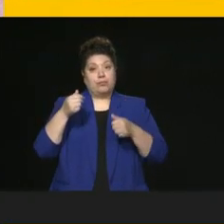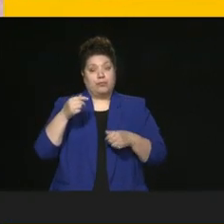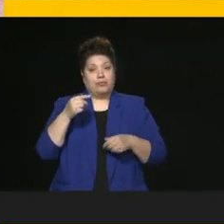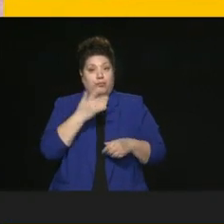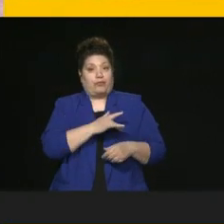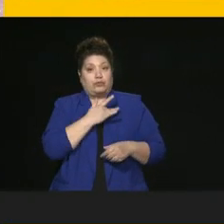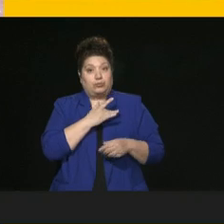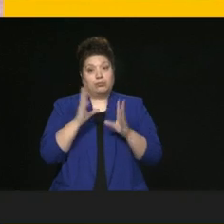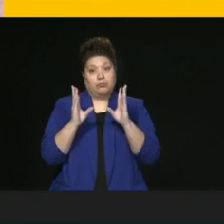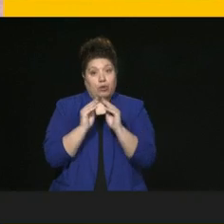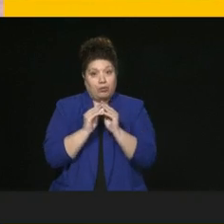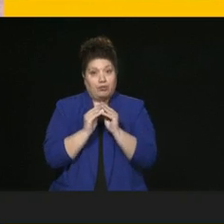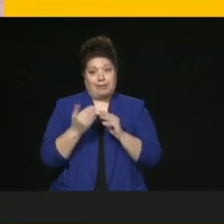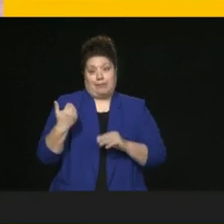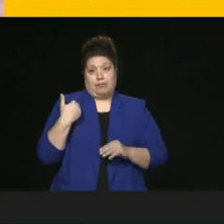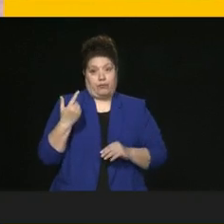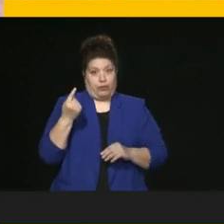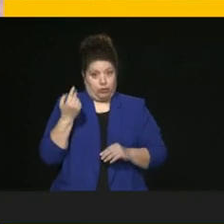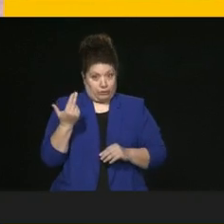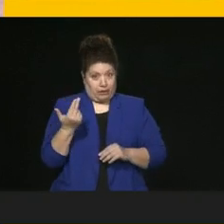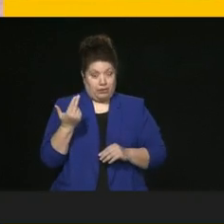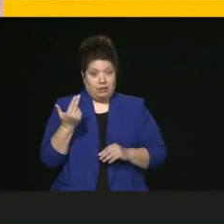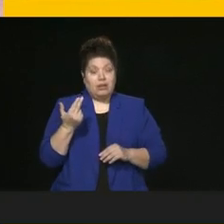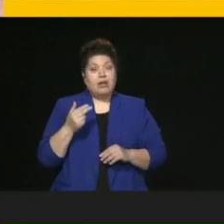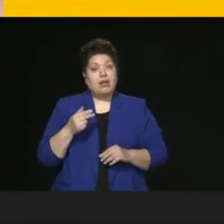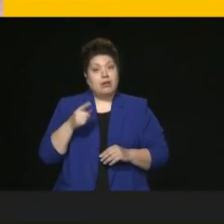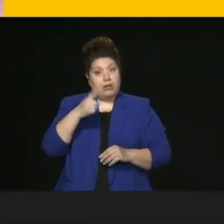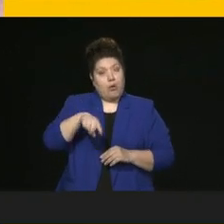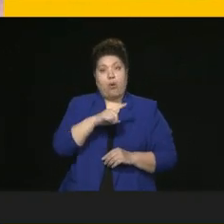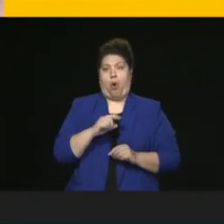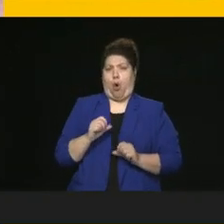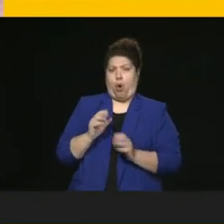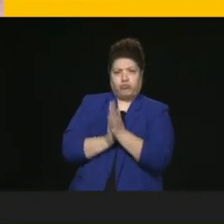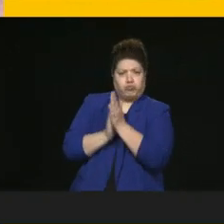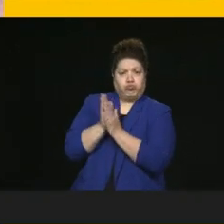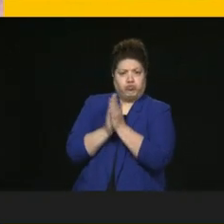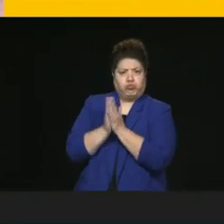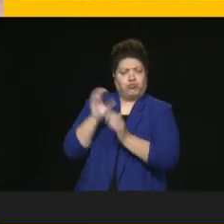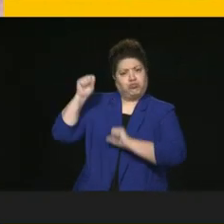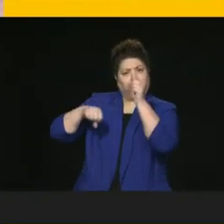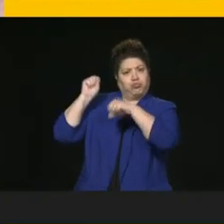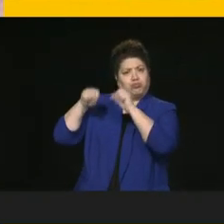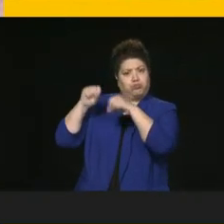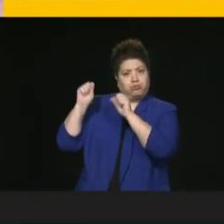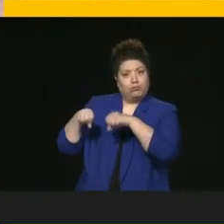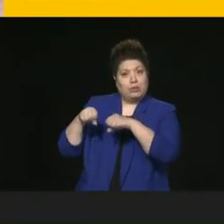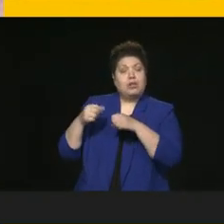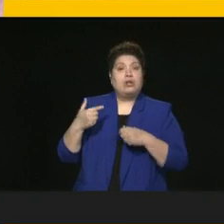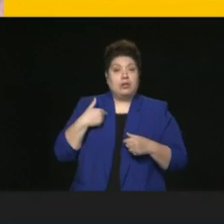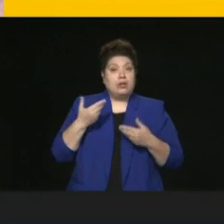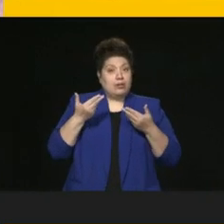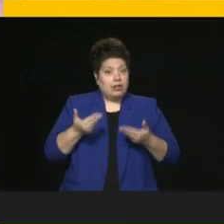THE -- ON THE FIRST MINISTERS' CALL ON THURSDAY. THERE WAS AN ENTHUSIASTIC